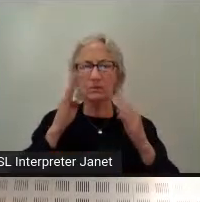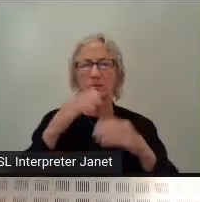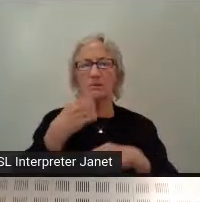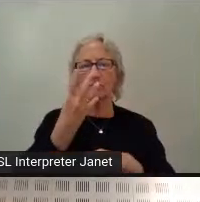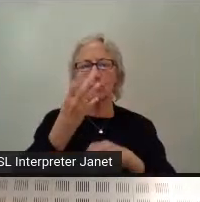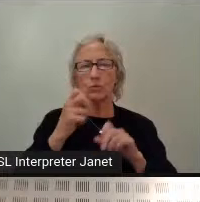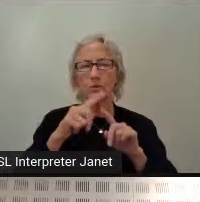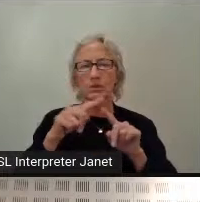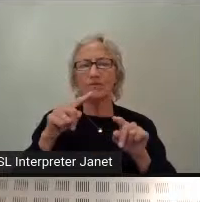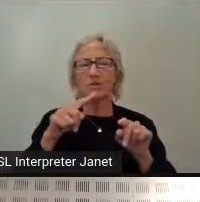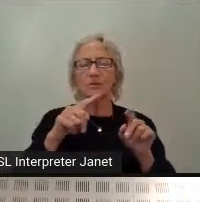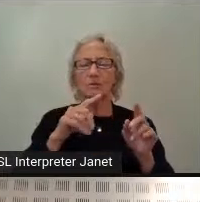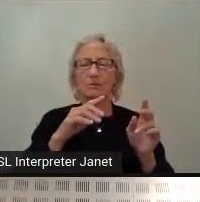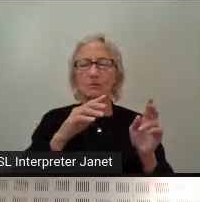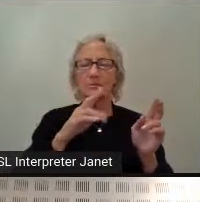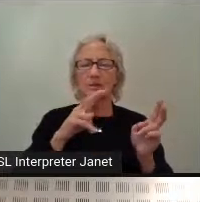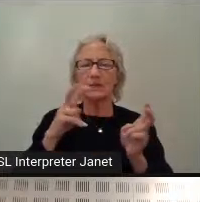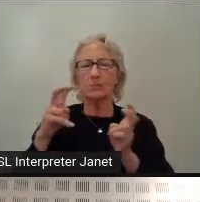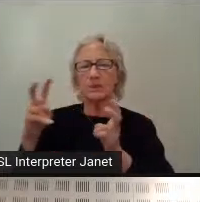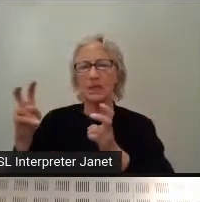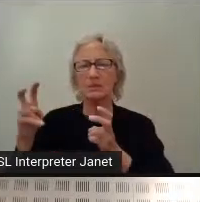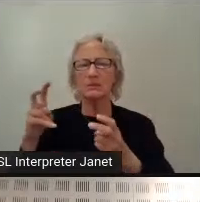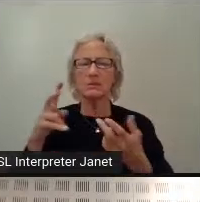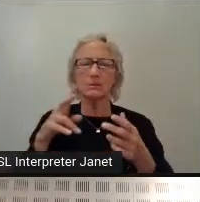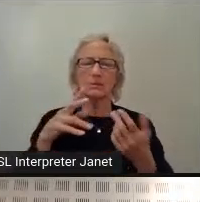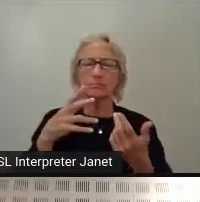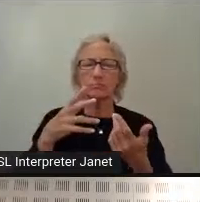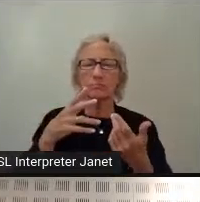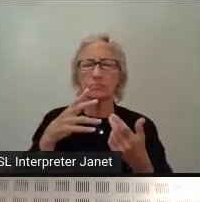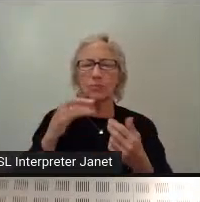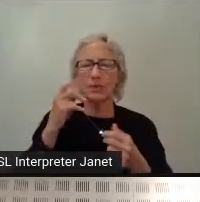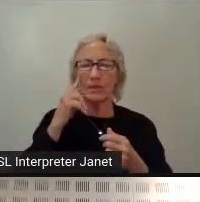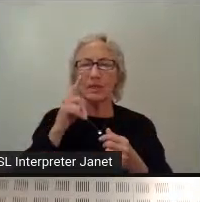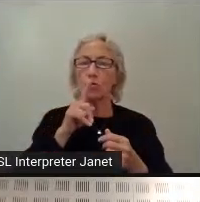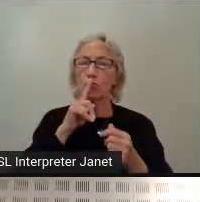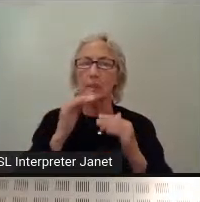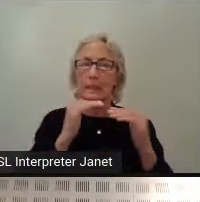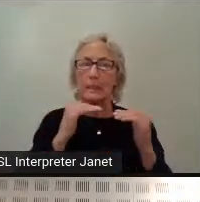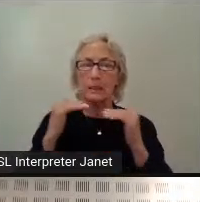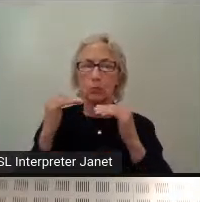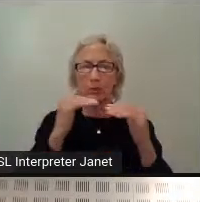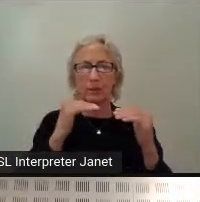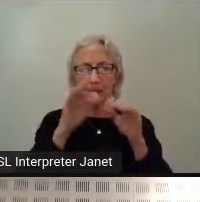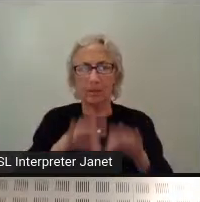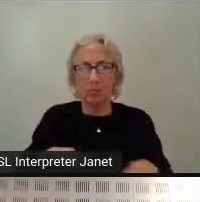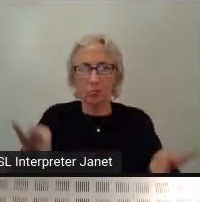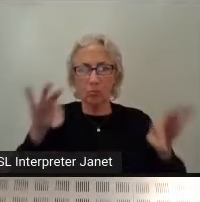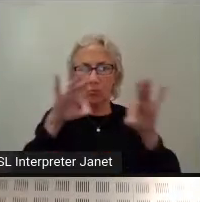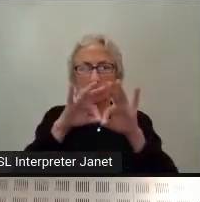taken this slide to show how only and I work with accessibility. We always focus on these four different